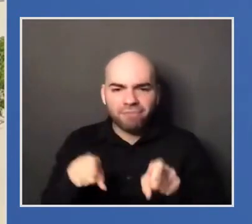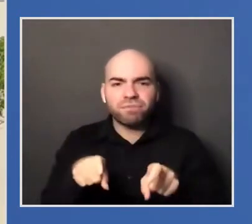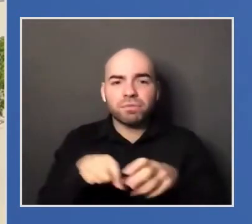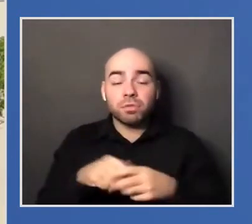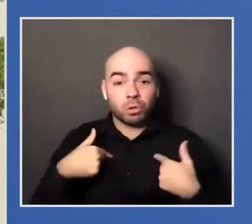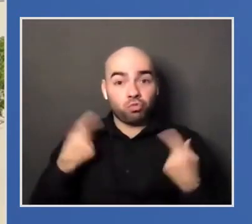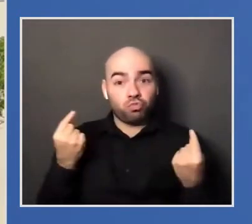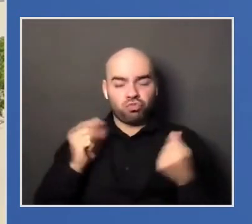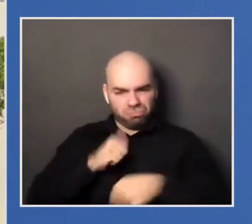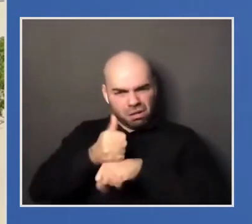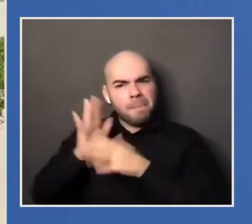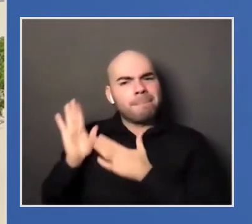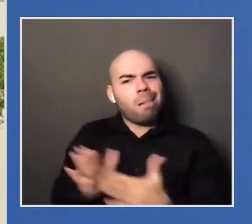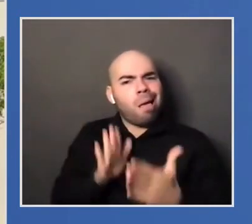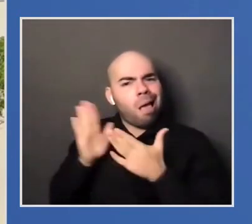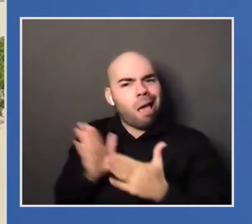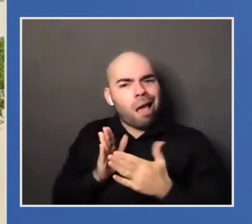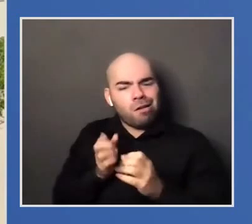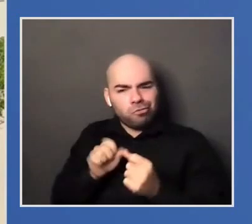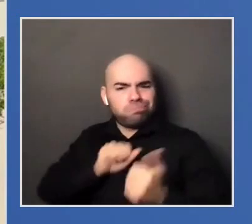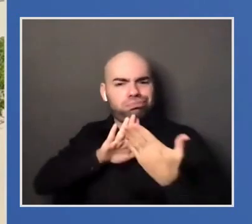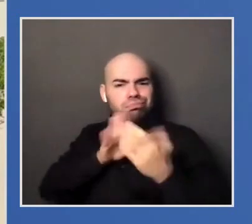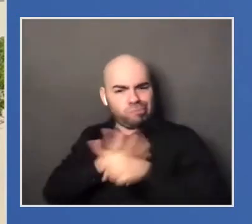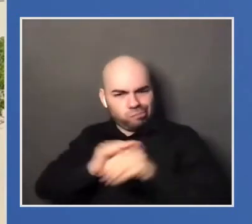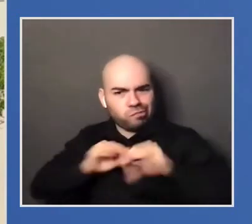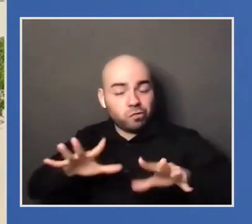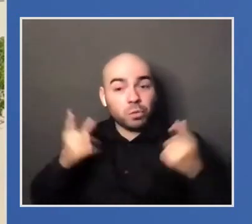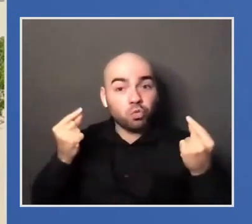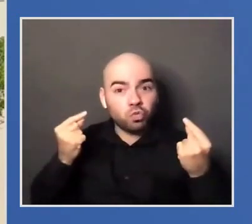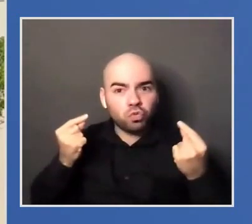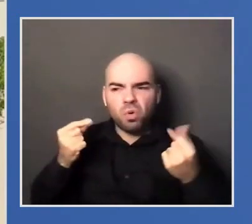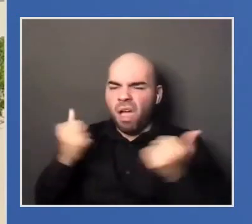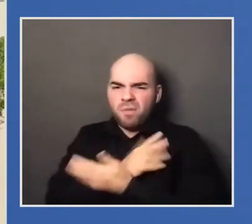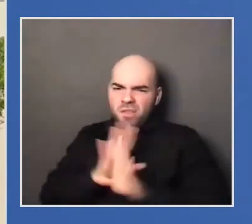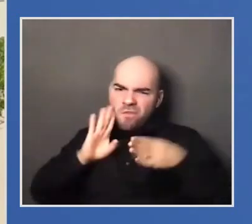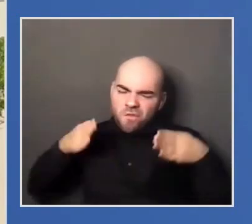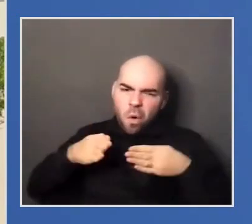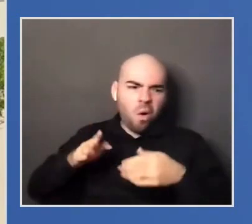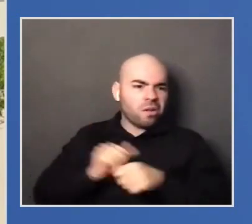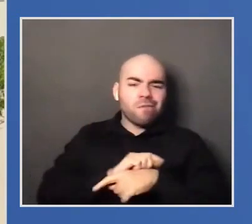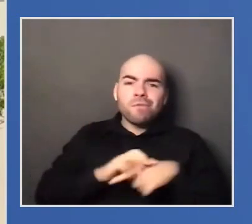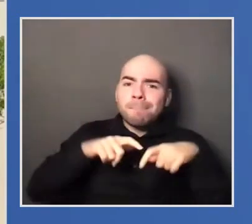AND THEY HEAL.